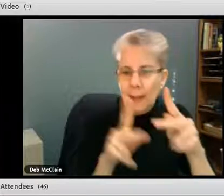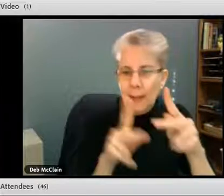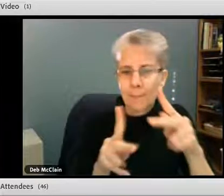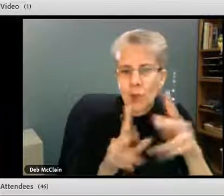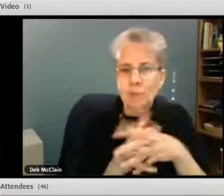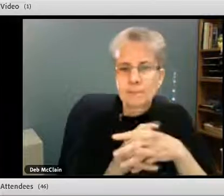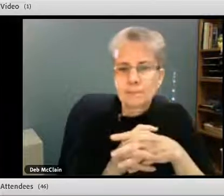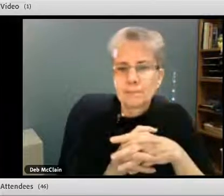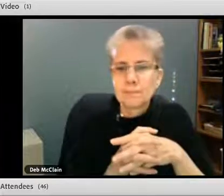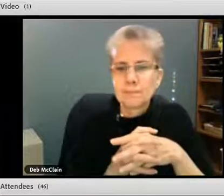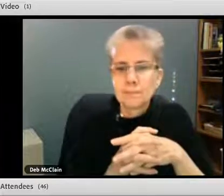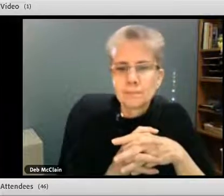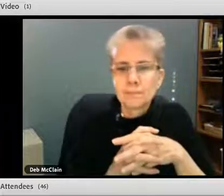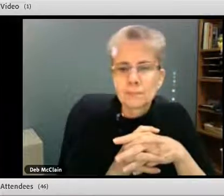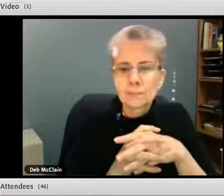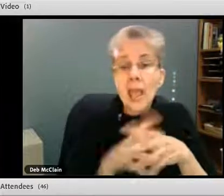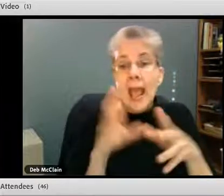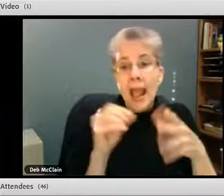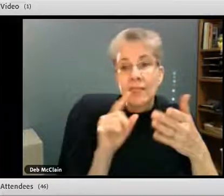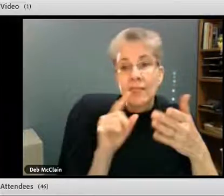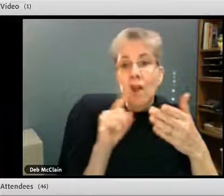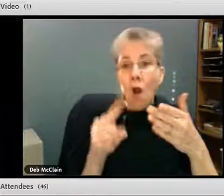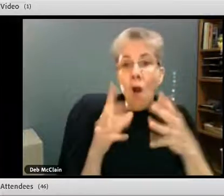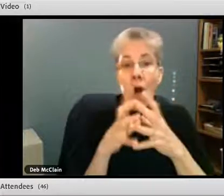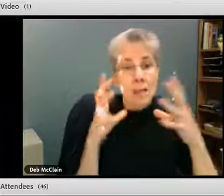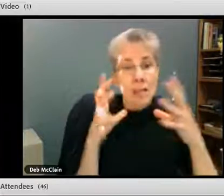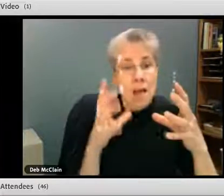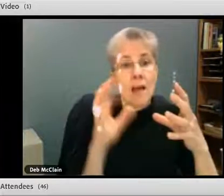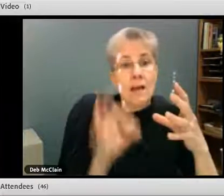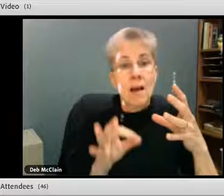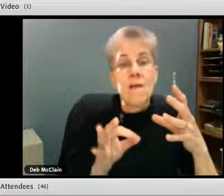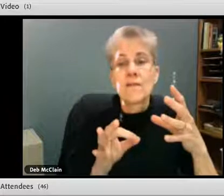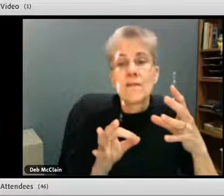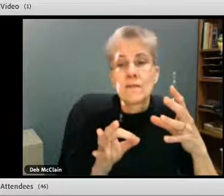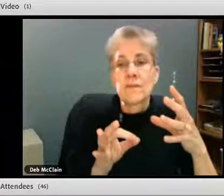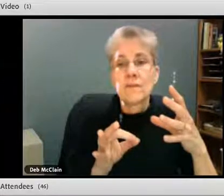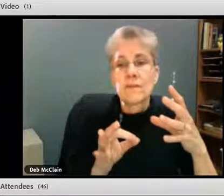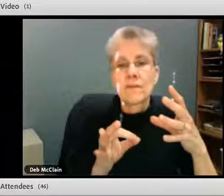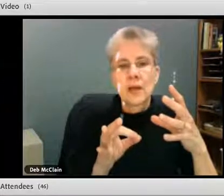And there are a lot of -- and create different heights. All really good tips.